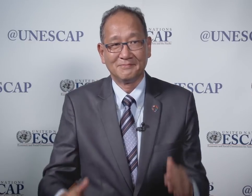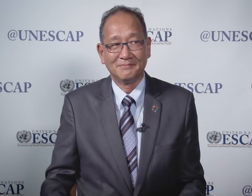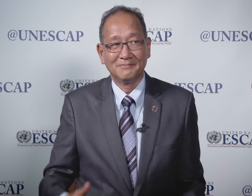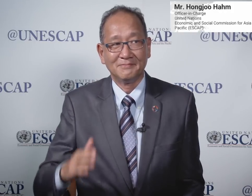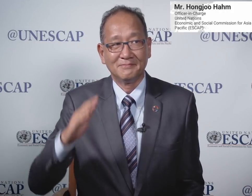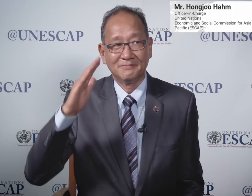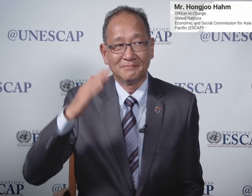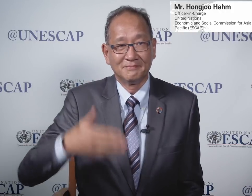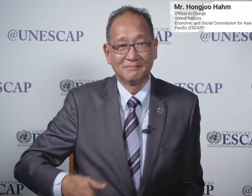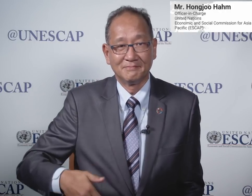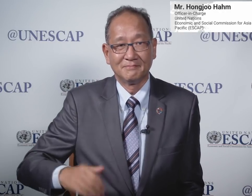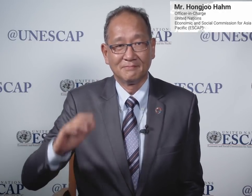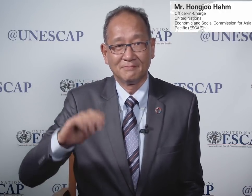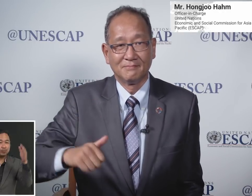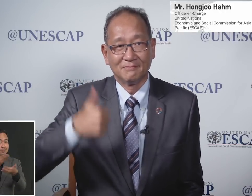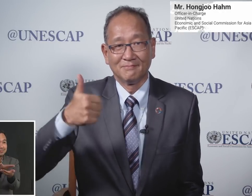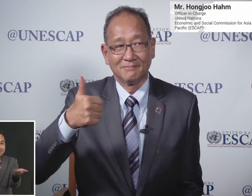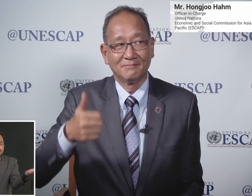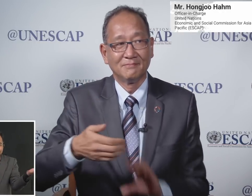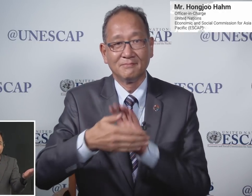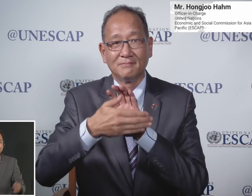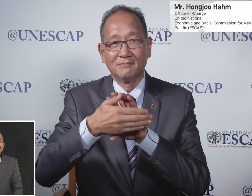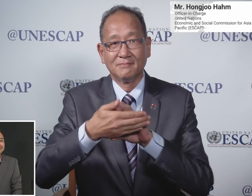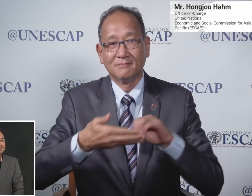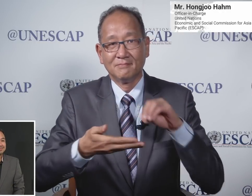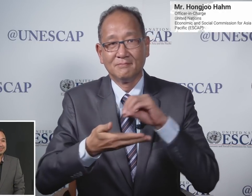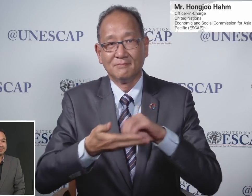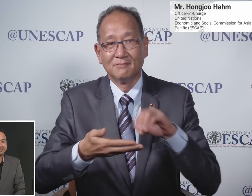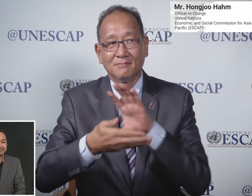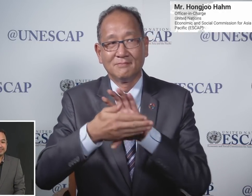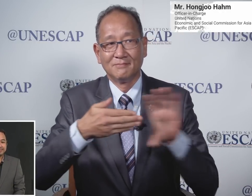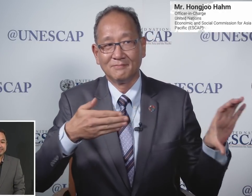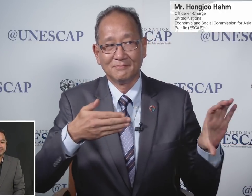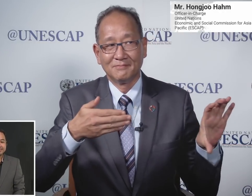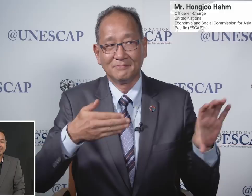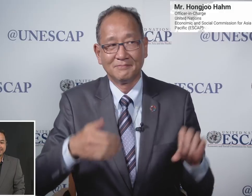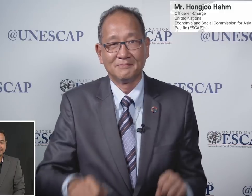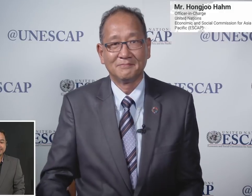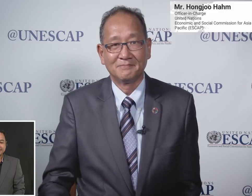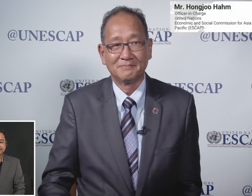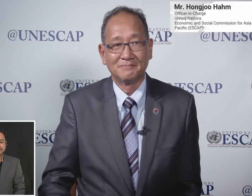He's secretary of United Nations Economic and Social Commission for Asia,